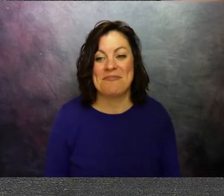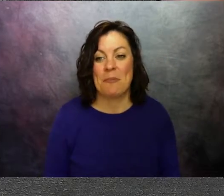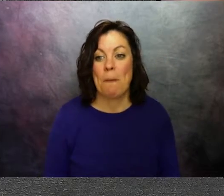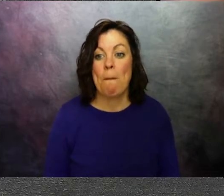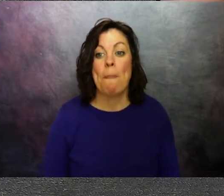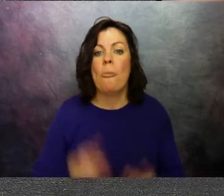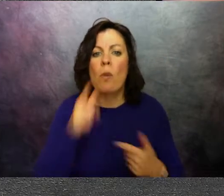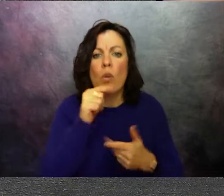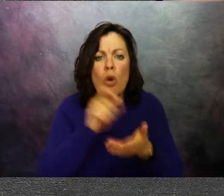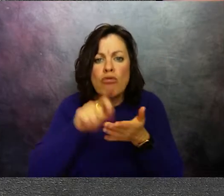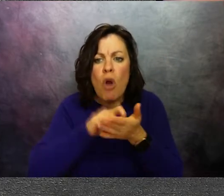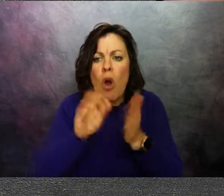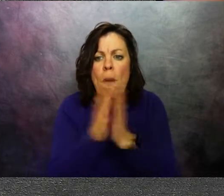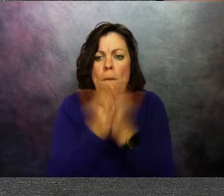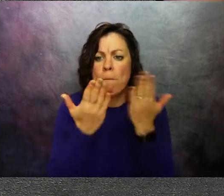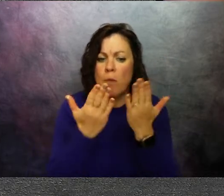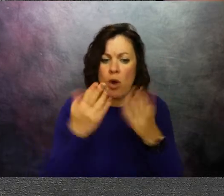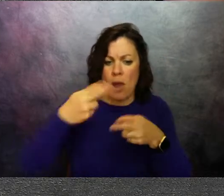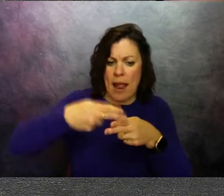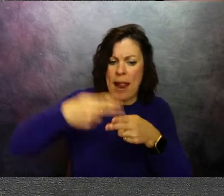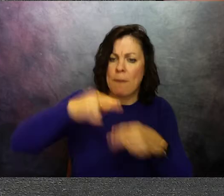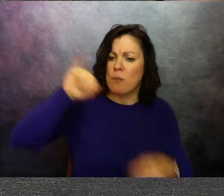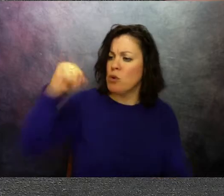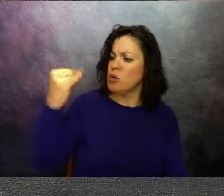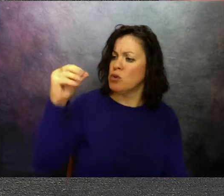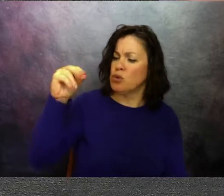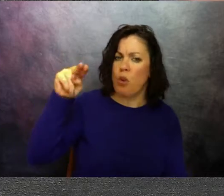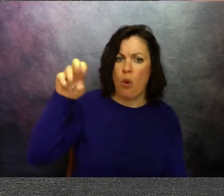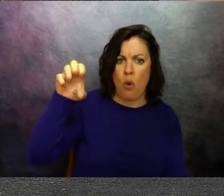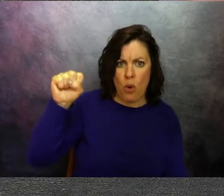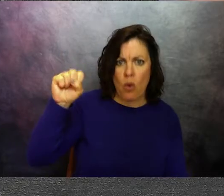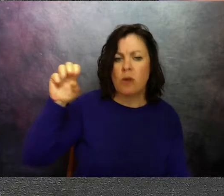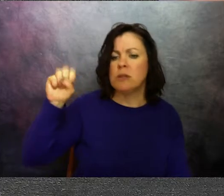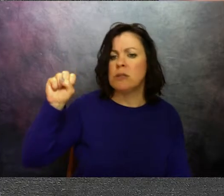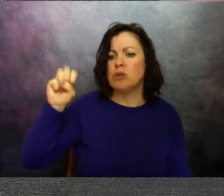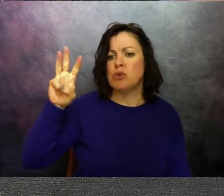This book is by Jones Sweeney and illustrated by a net cable.